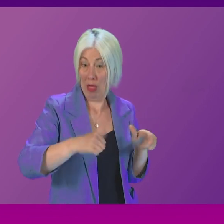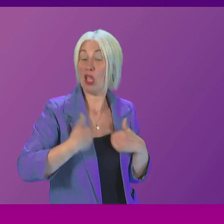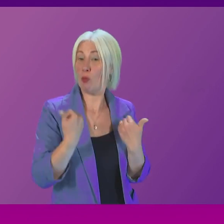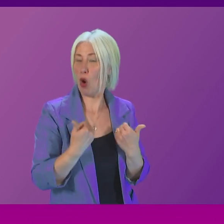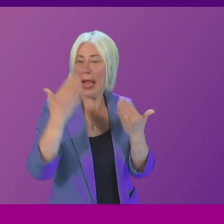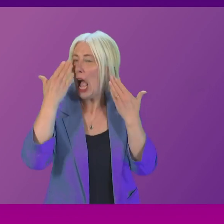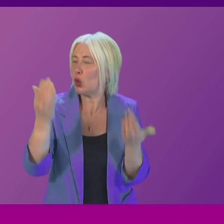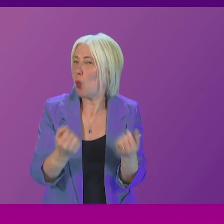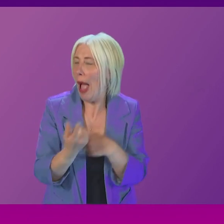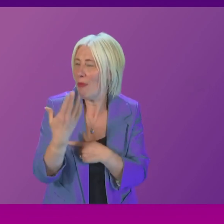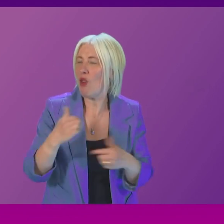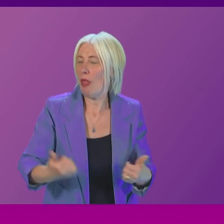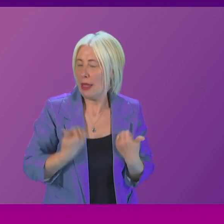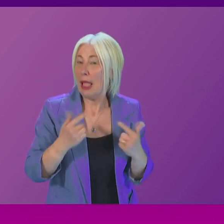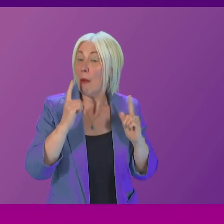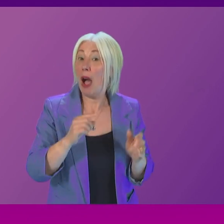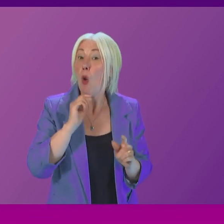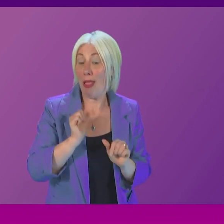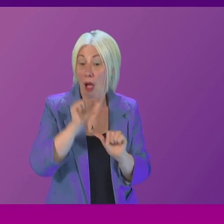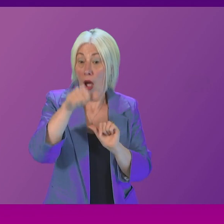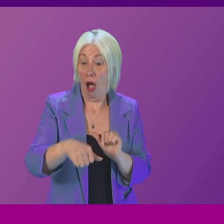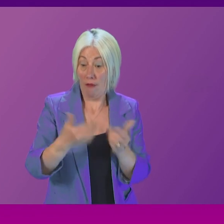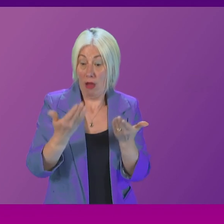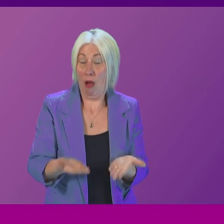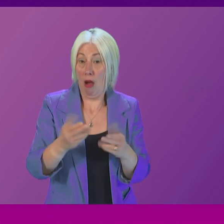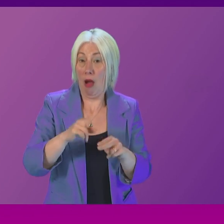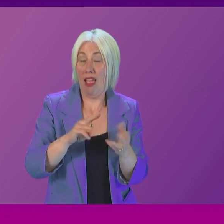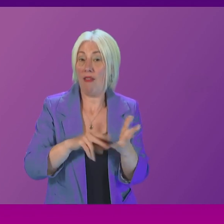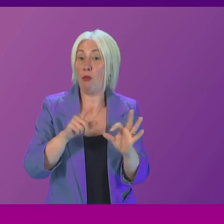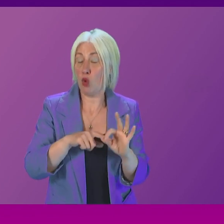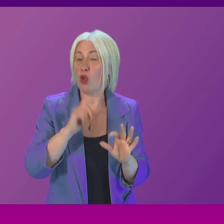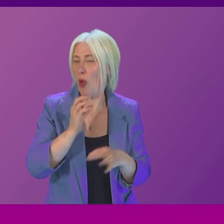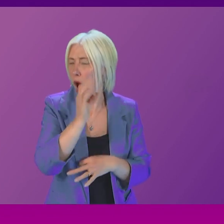but I will ensure that I get one shortly after First Minister’s question time.